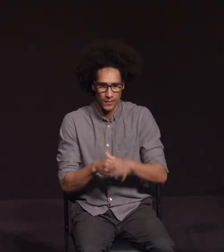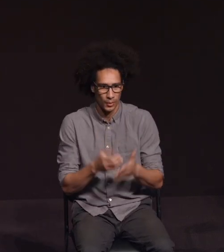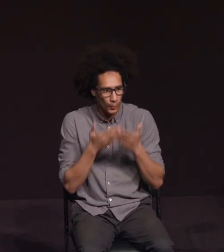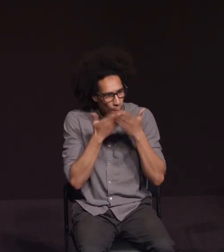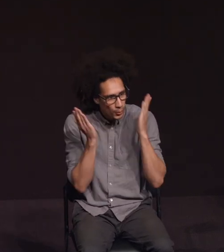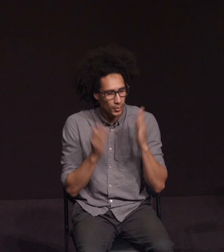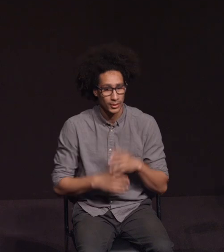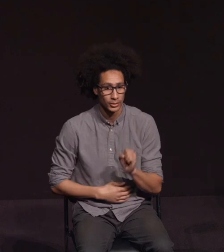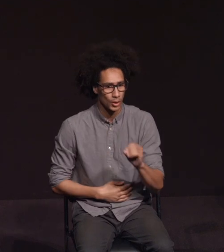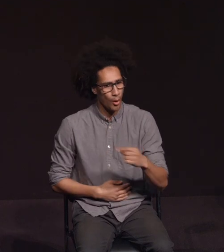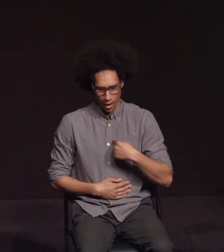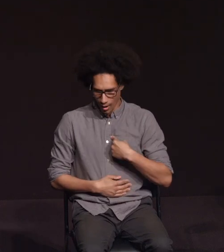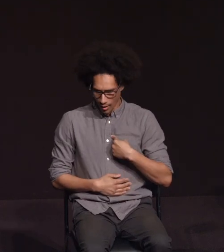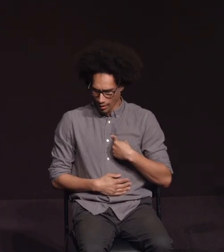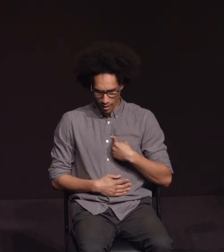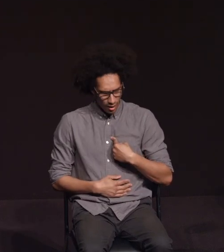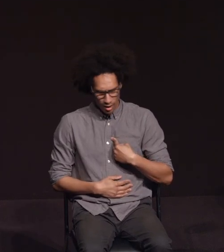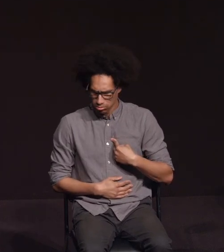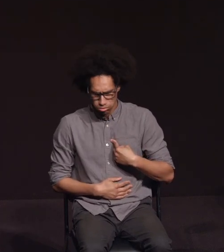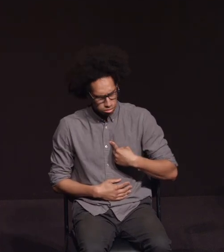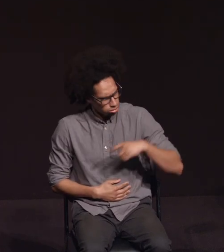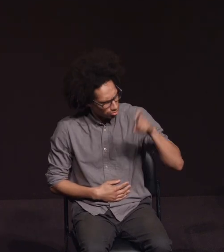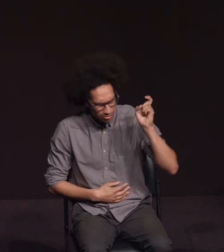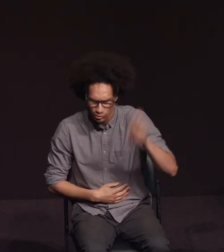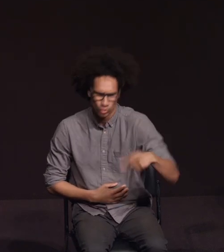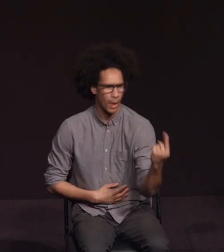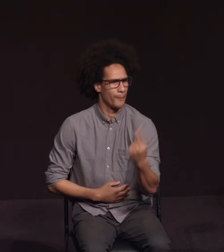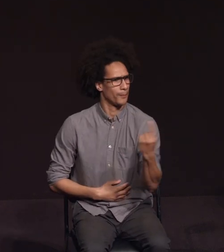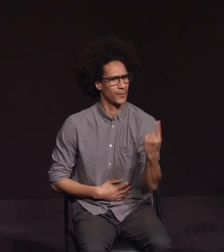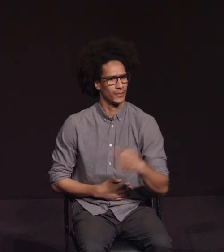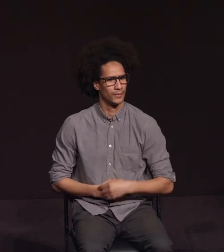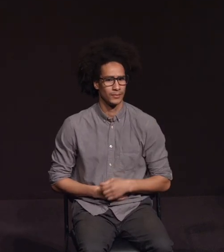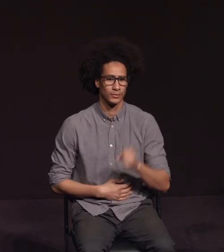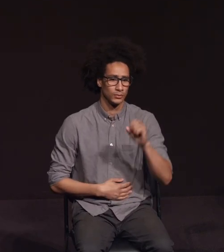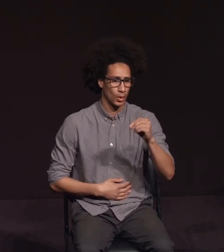do something about it. So I wrote my first book "Where Hands Go: The Introduction